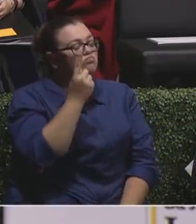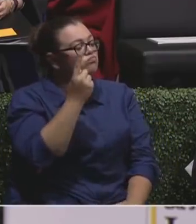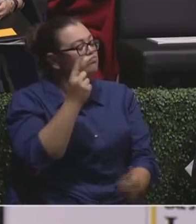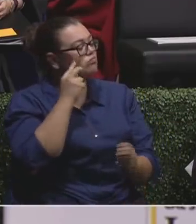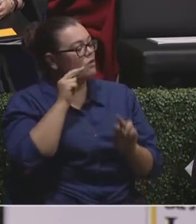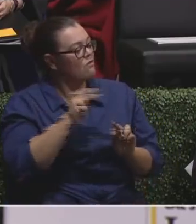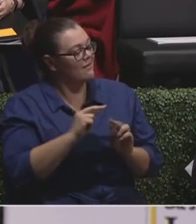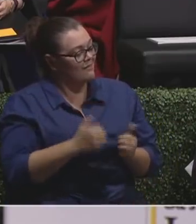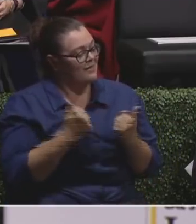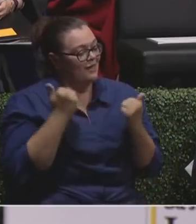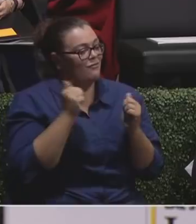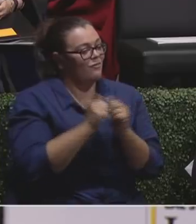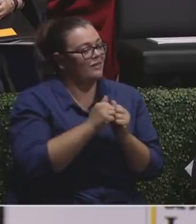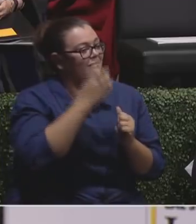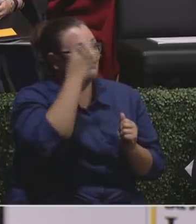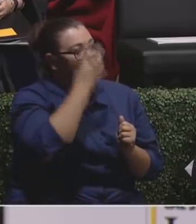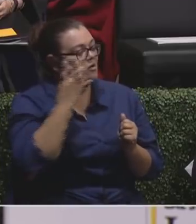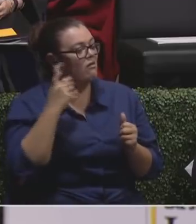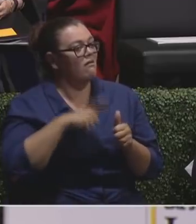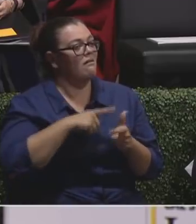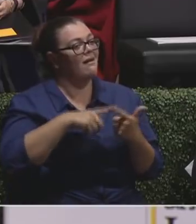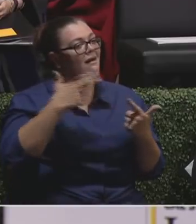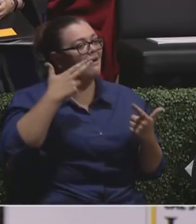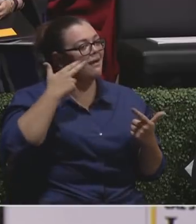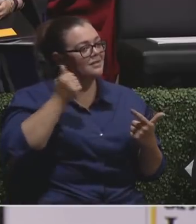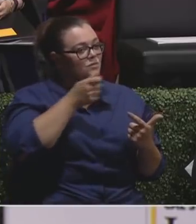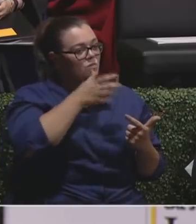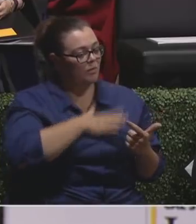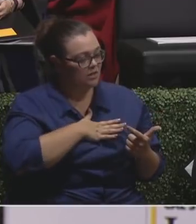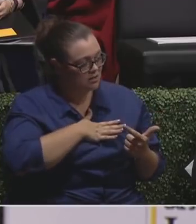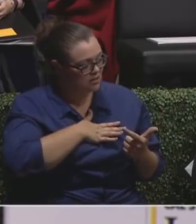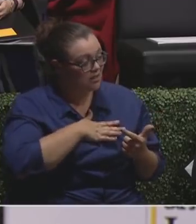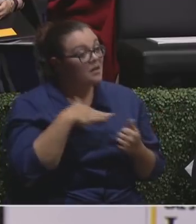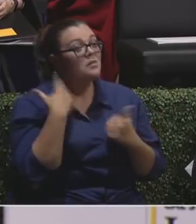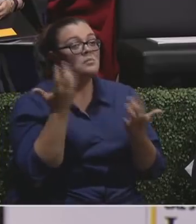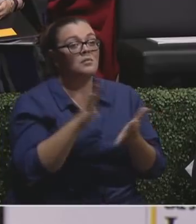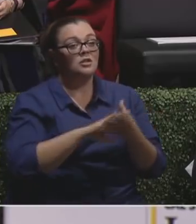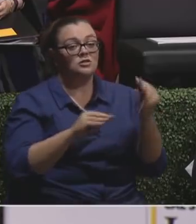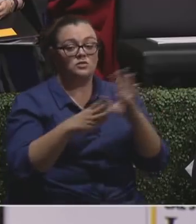I AM NOW IN A POSITION OF PRIVILEGE, AND MY LIFESTYLE REFLECTS THAT IN MANY WAYS. NOTWITHSTANDING THAT I WILL